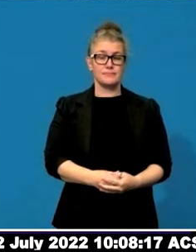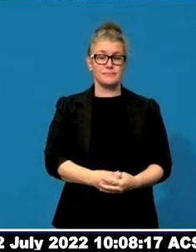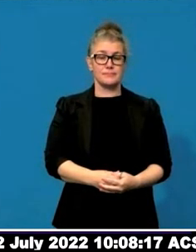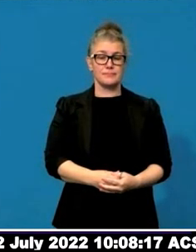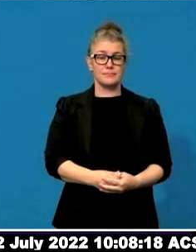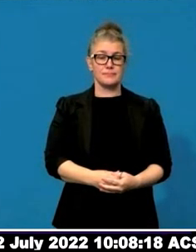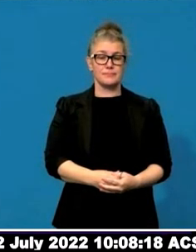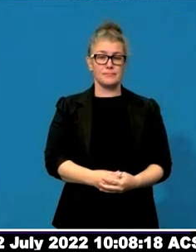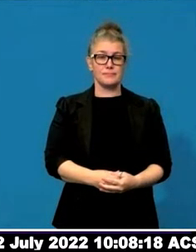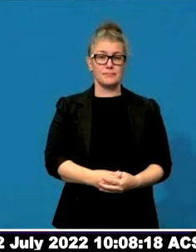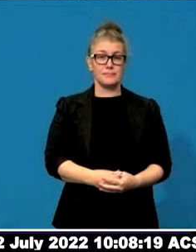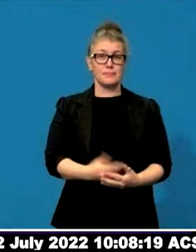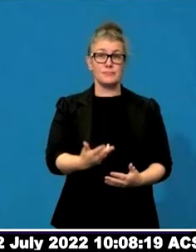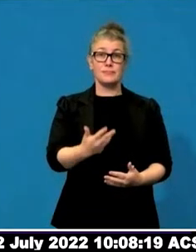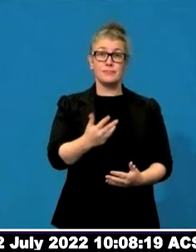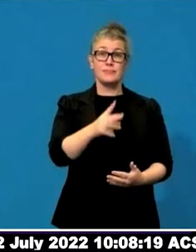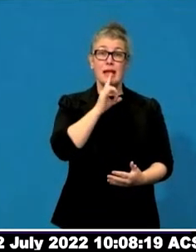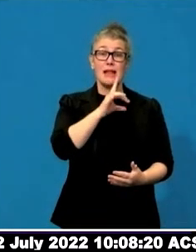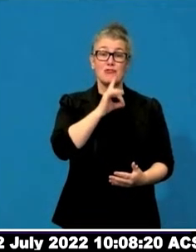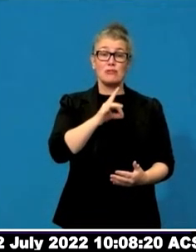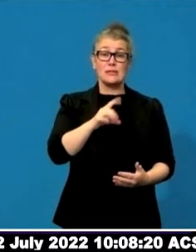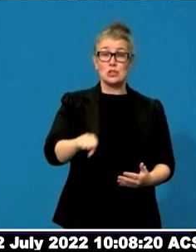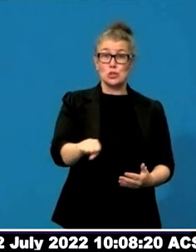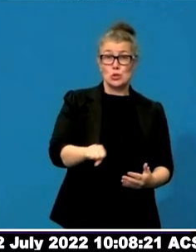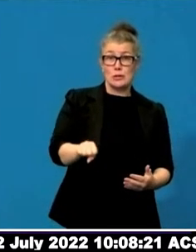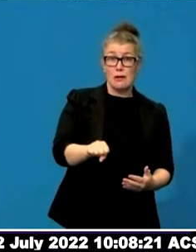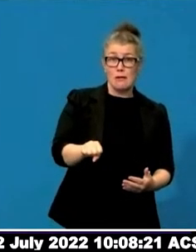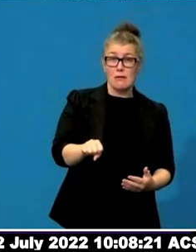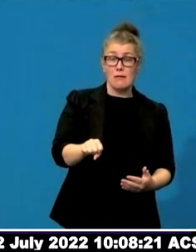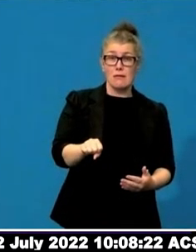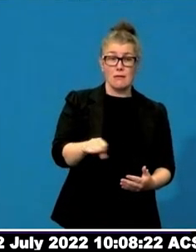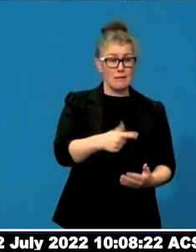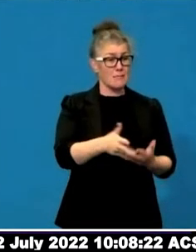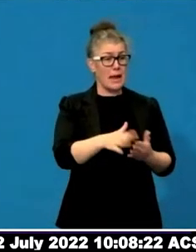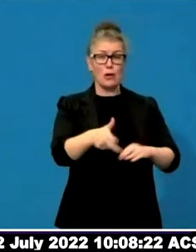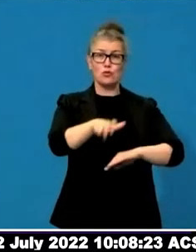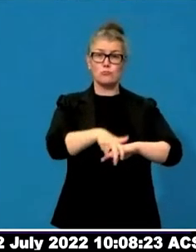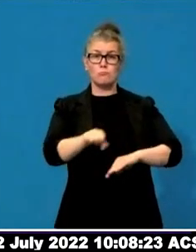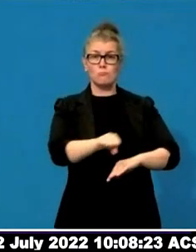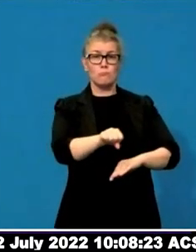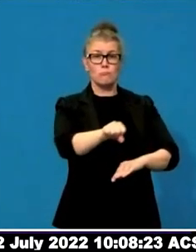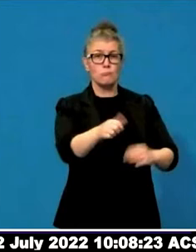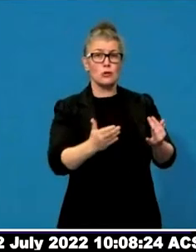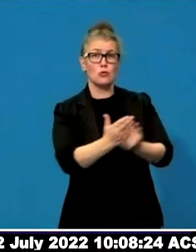Your electric scooter, that's how you get around town? Em is nodding.